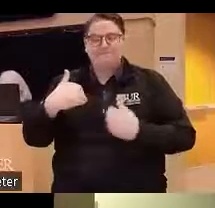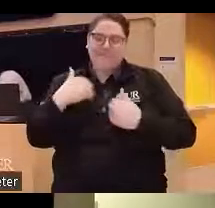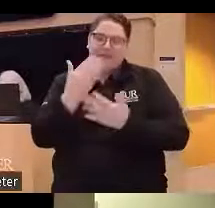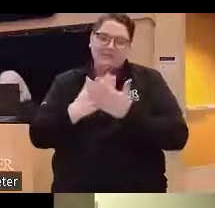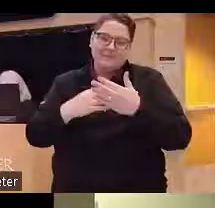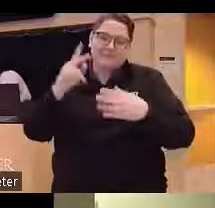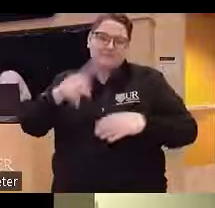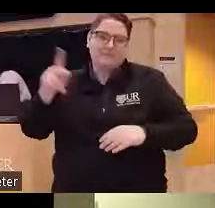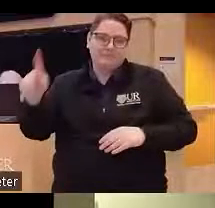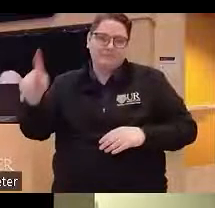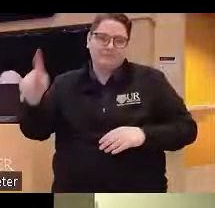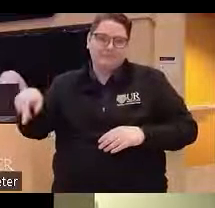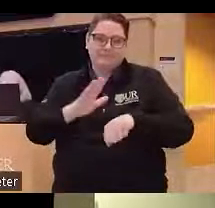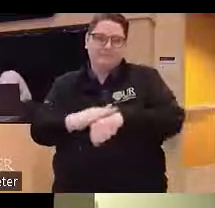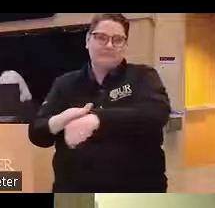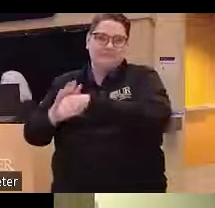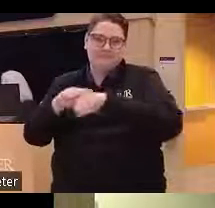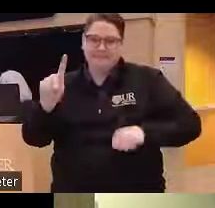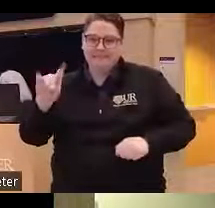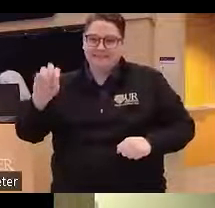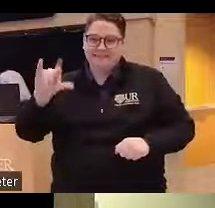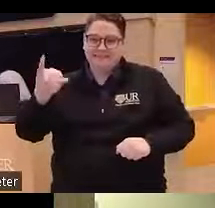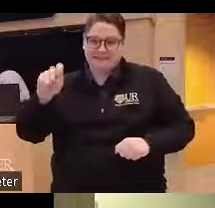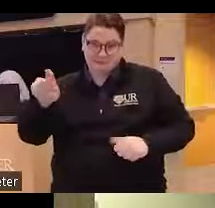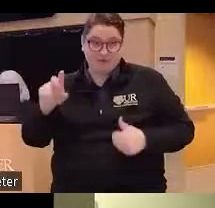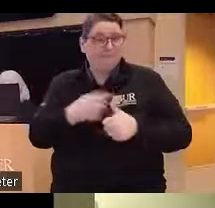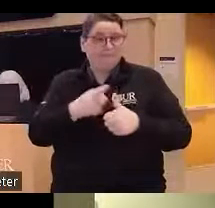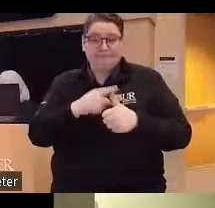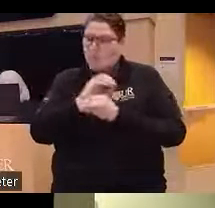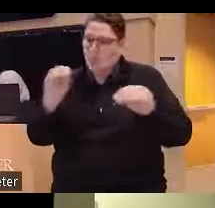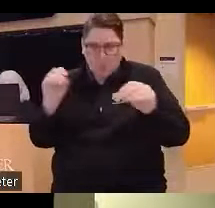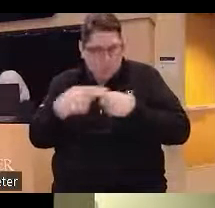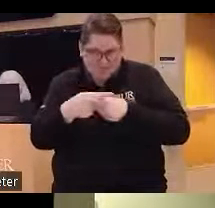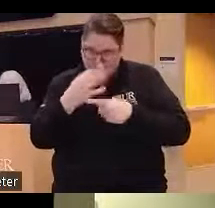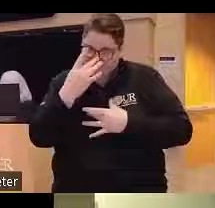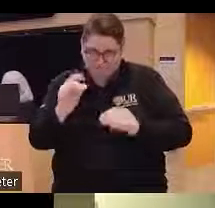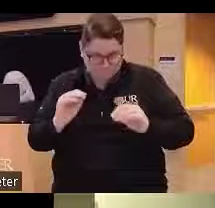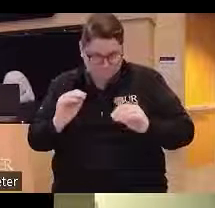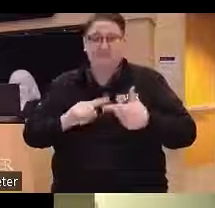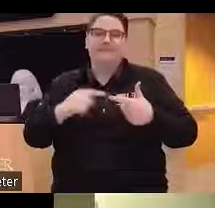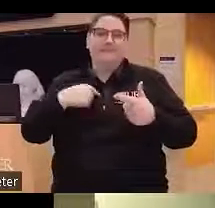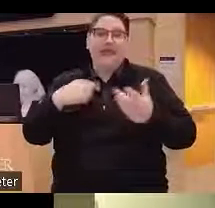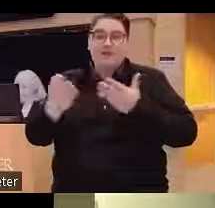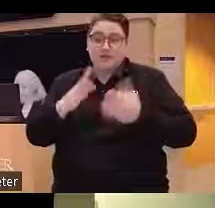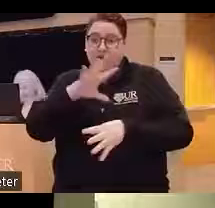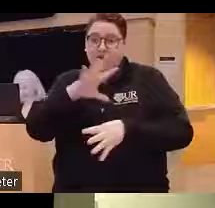which is that I have uh no conflicts of interest of any kind I serve on the DSM steering committee